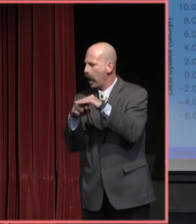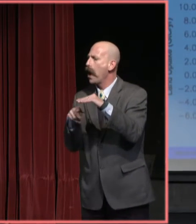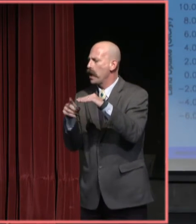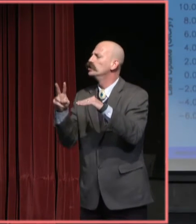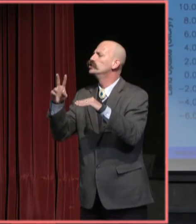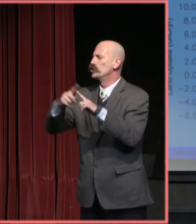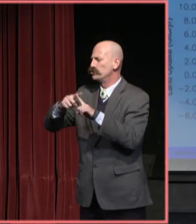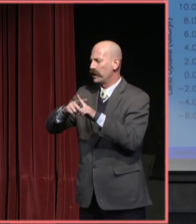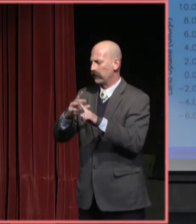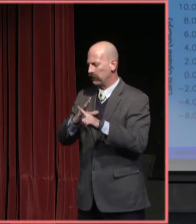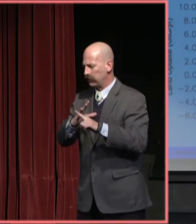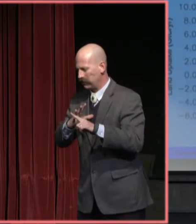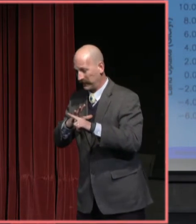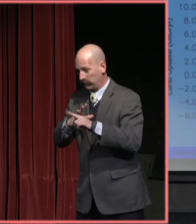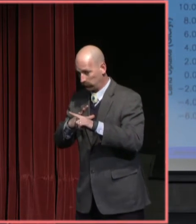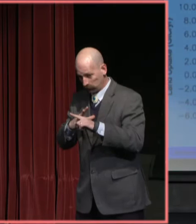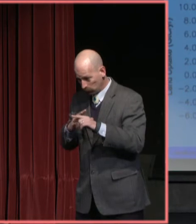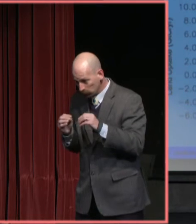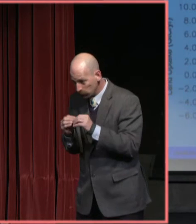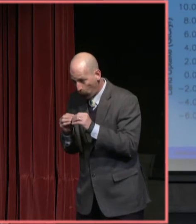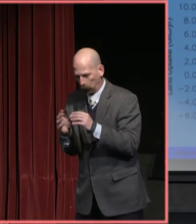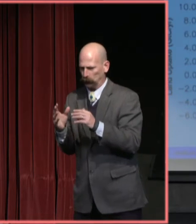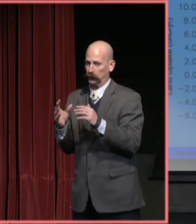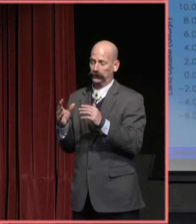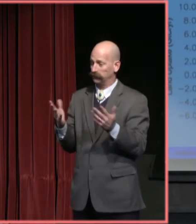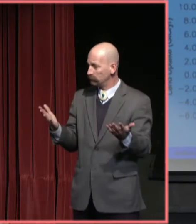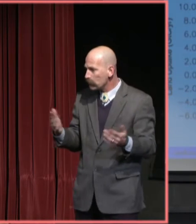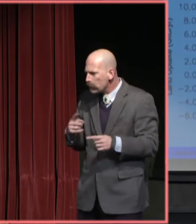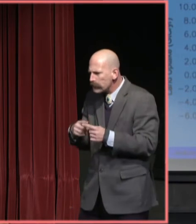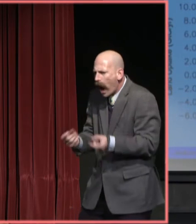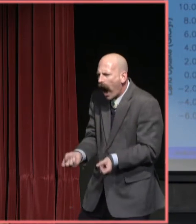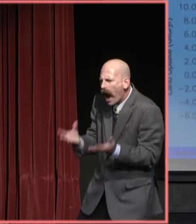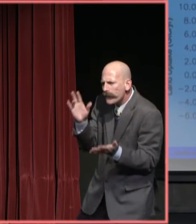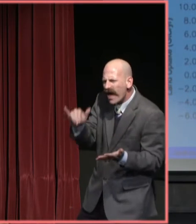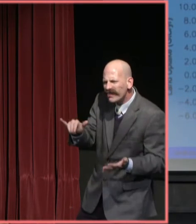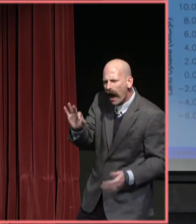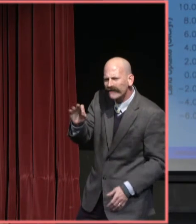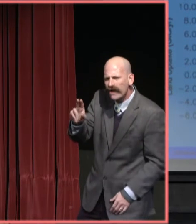The truth is, we're not really very sure. We can give you a rough number, but we might be wrong simply